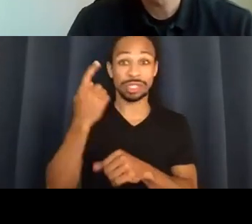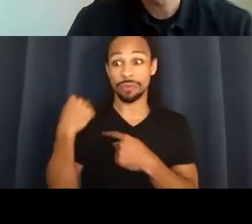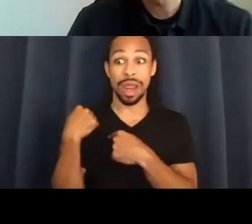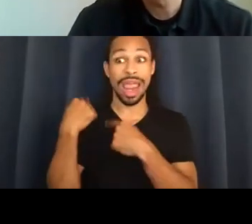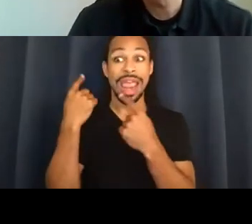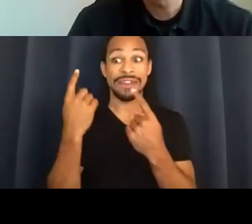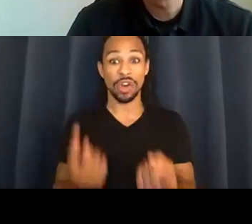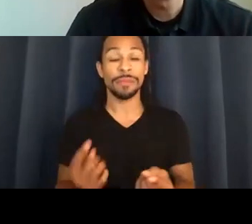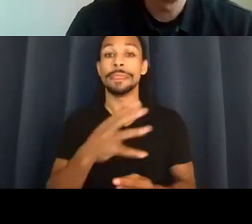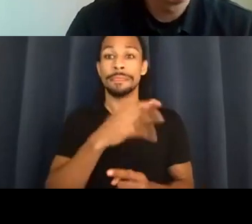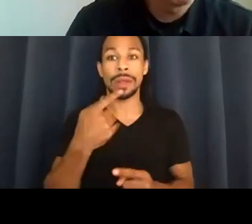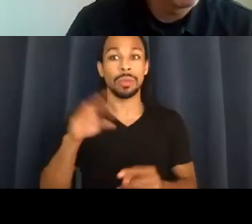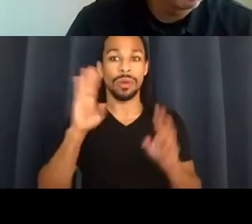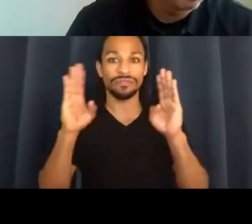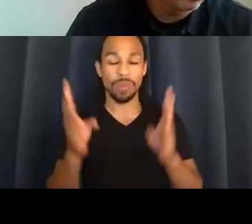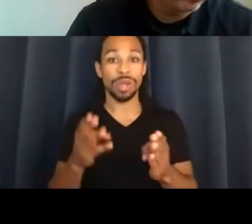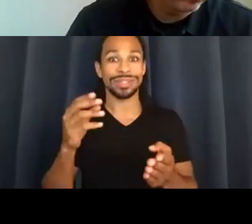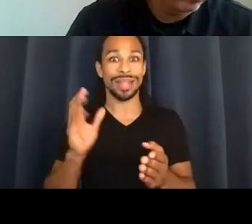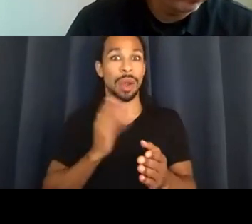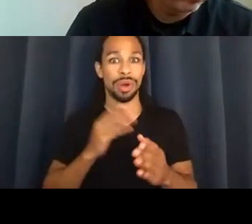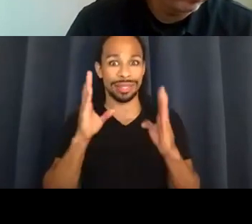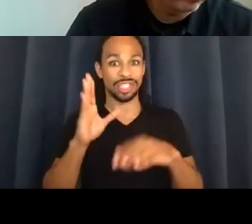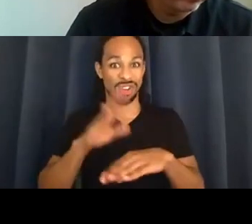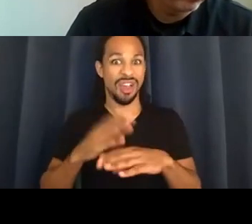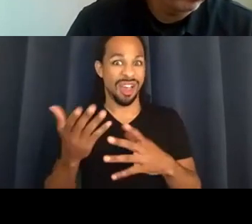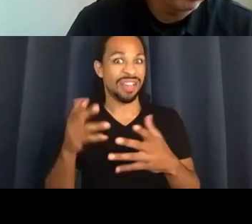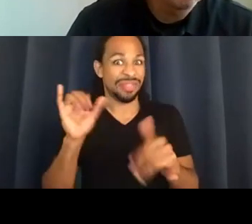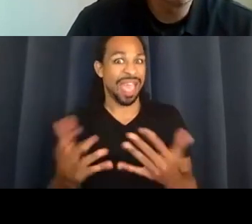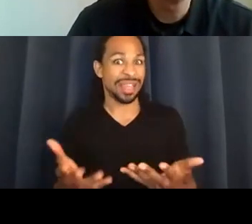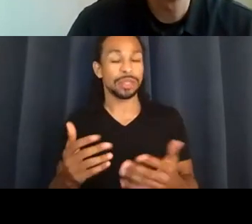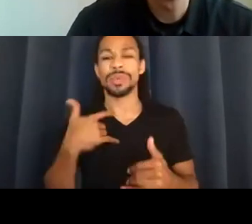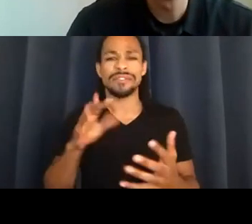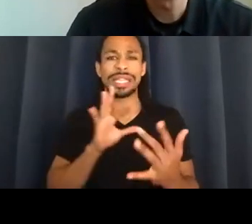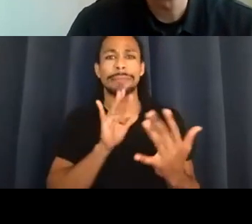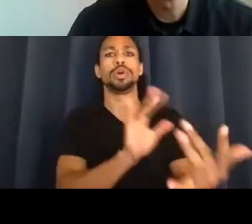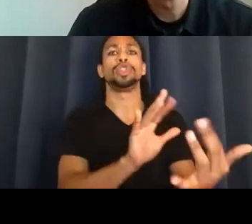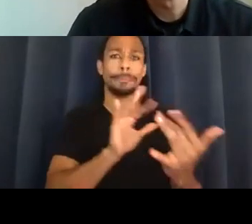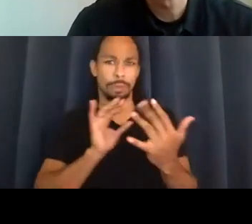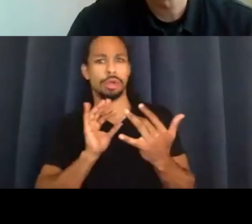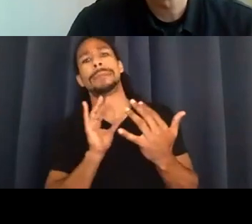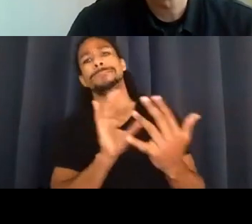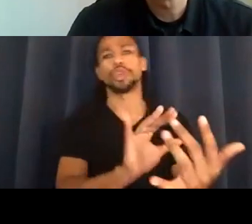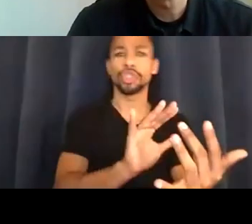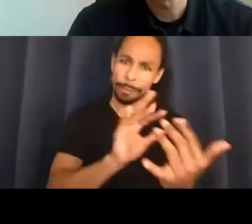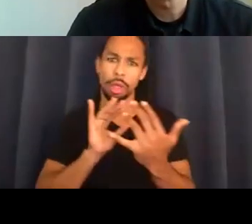attention on. We've got this push-pull happening, where we kind of want to be in the conversations